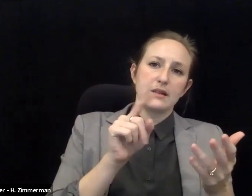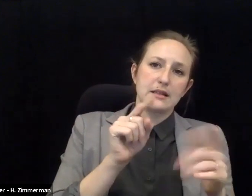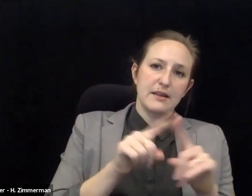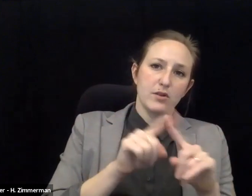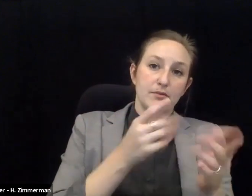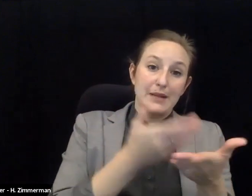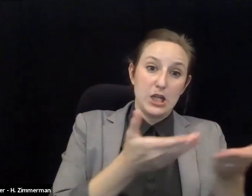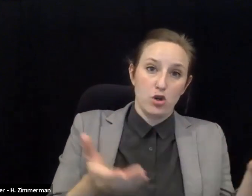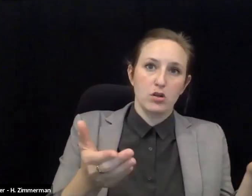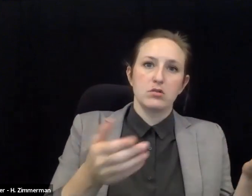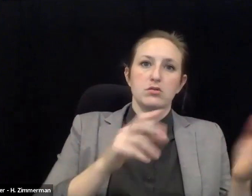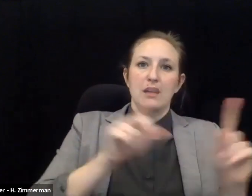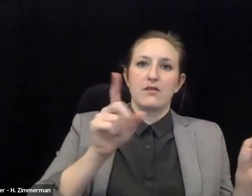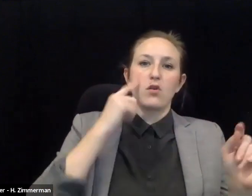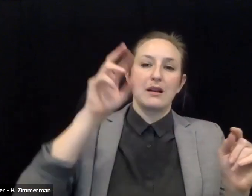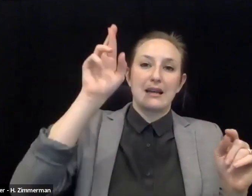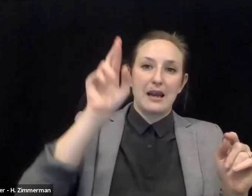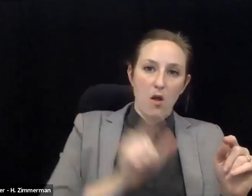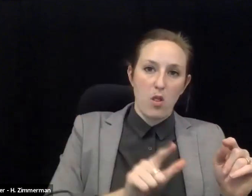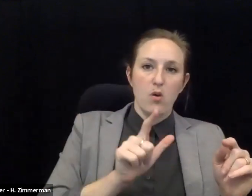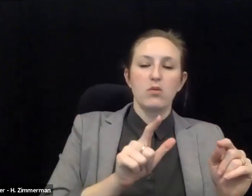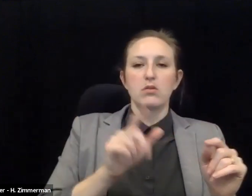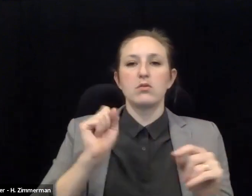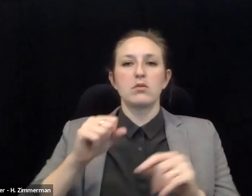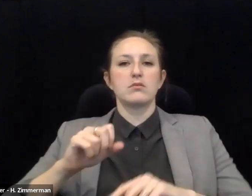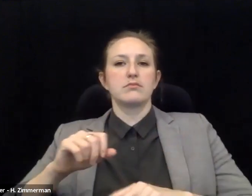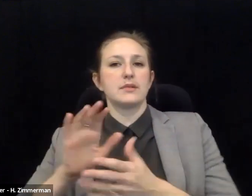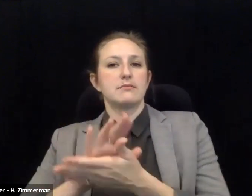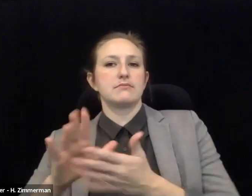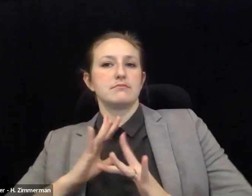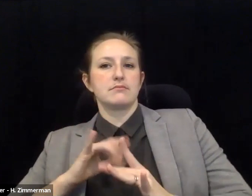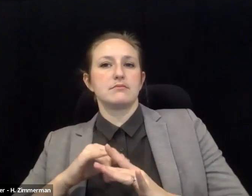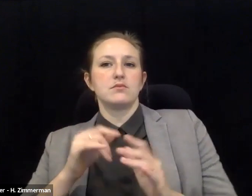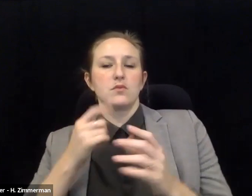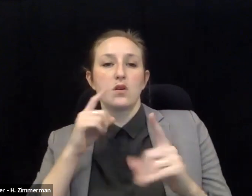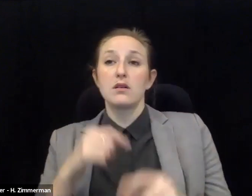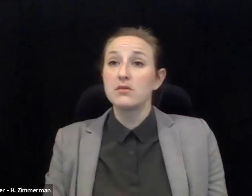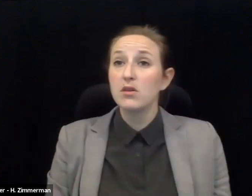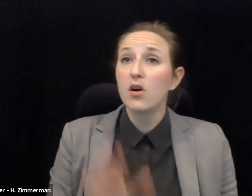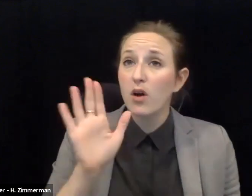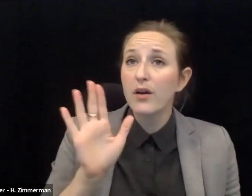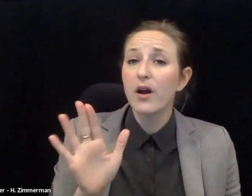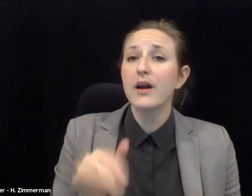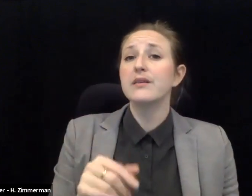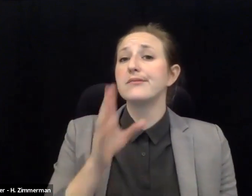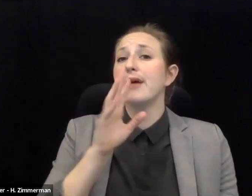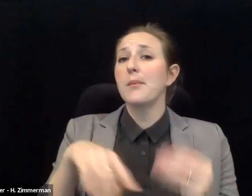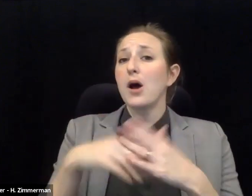Justin Harford: That's great. That's great. And it sounds kind of like these are some of this, you're talking a little bit too about strategies. I mean, I think we